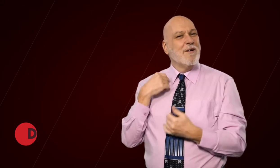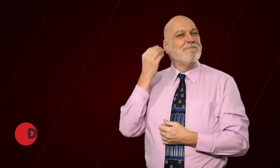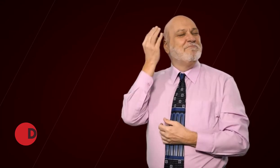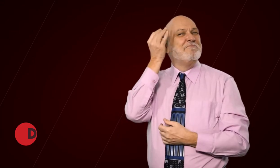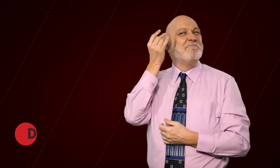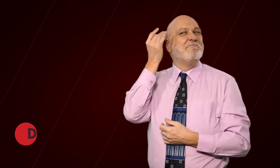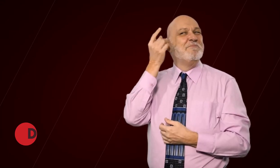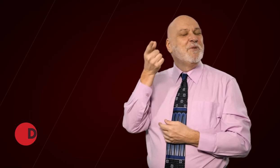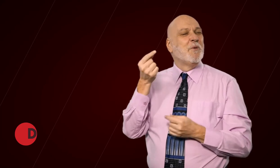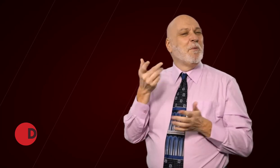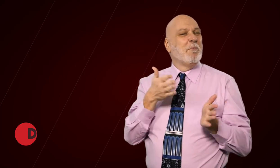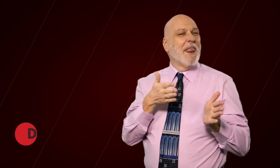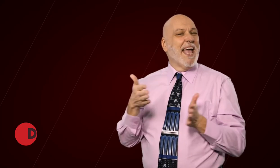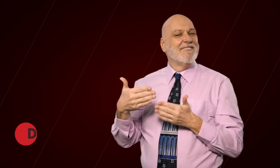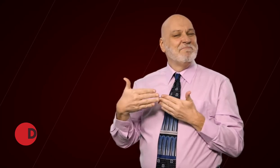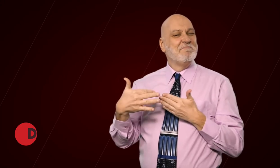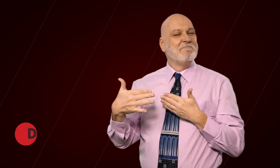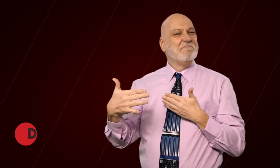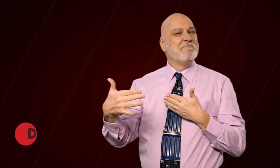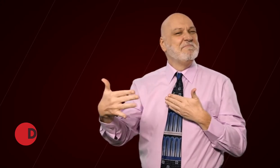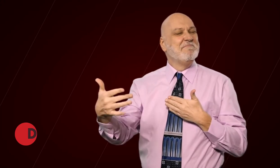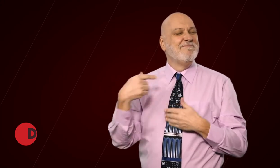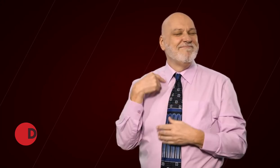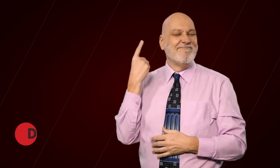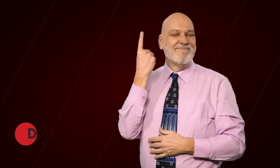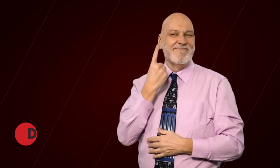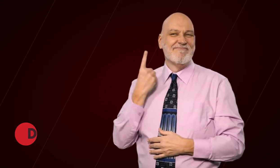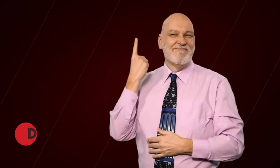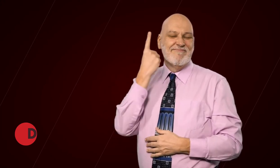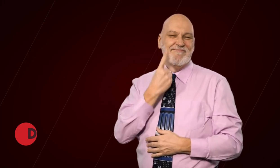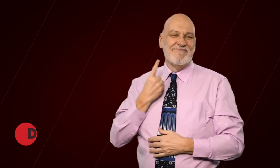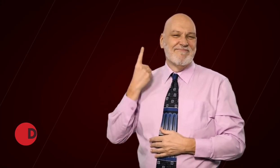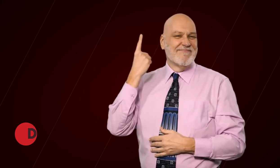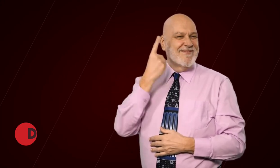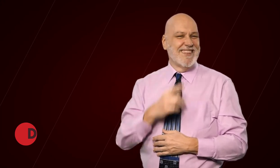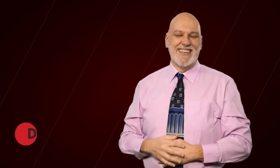I wonder what she will think of next?!